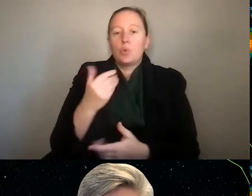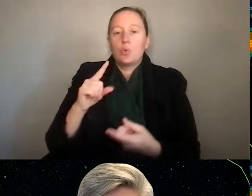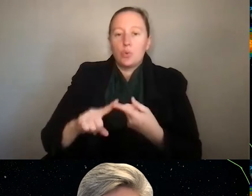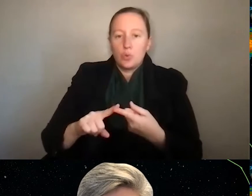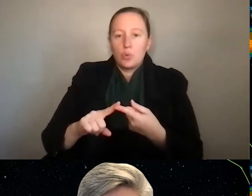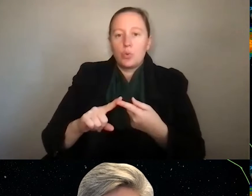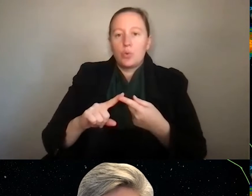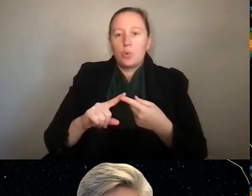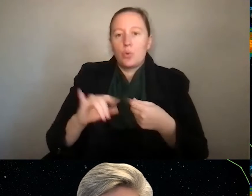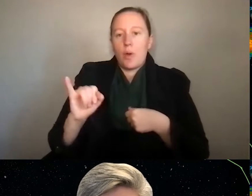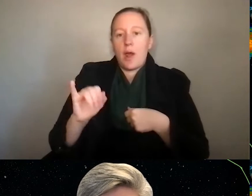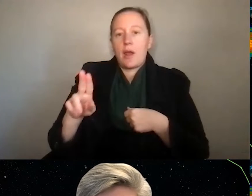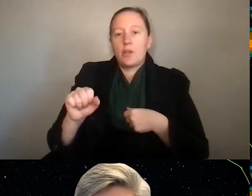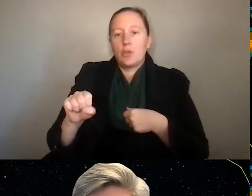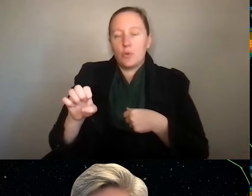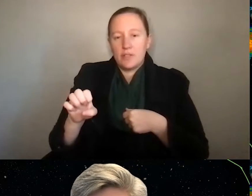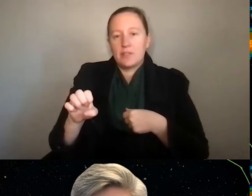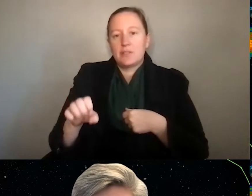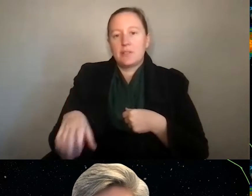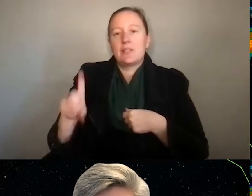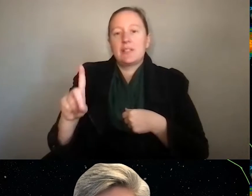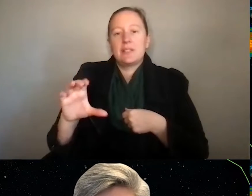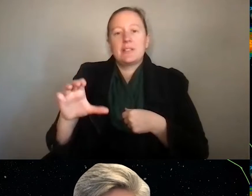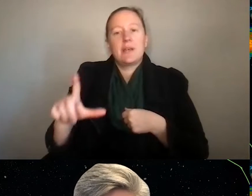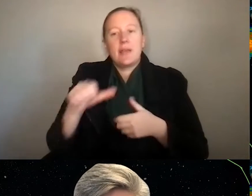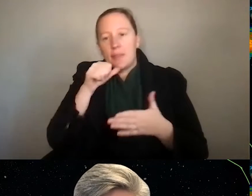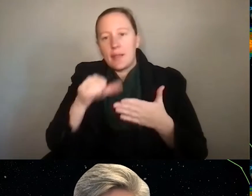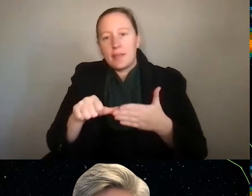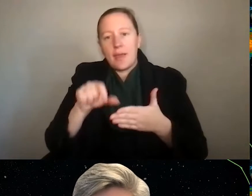EDU DCL in the letter of collaboration?